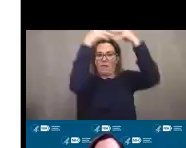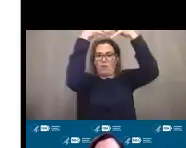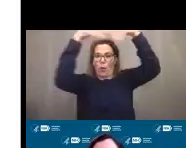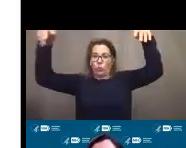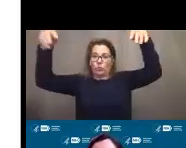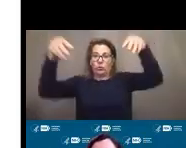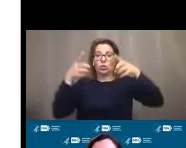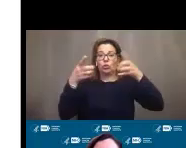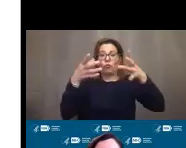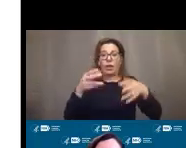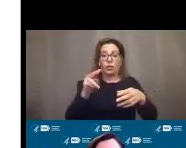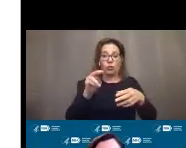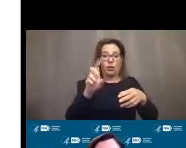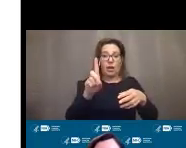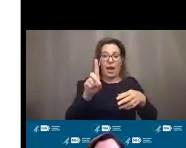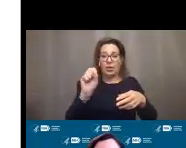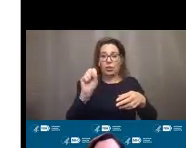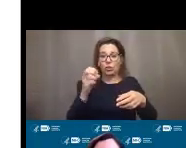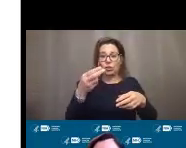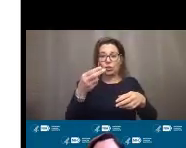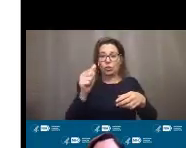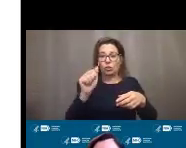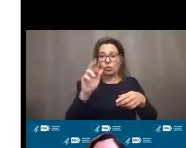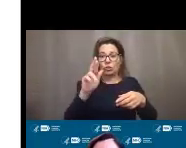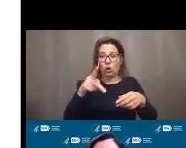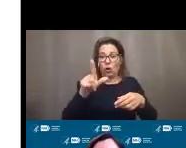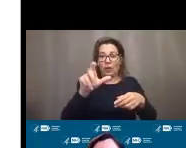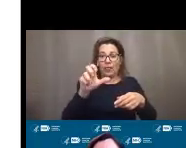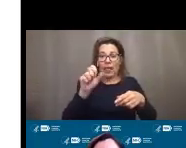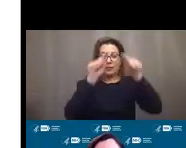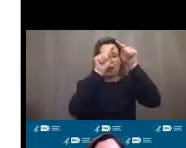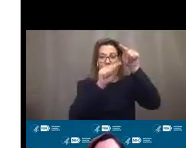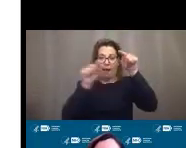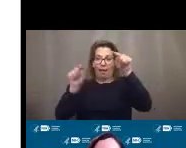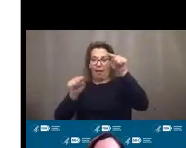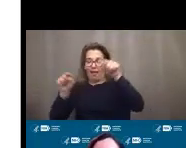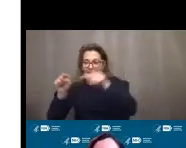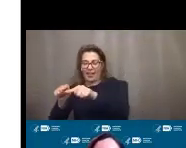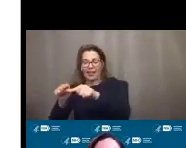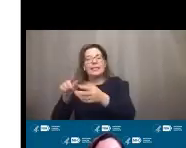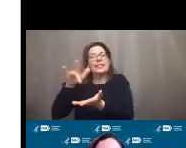a program director at the National Cancer Institute, as a presenter today.